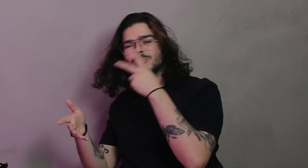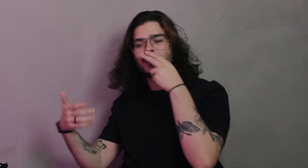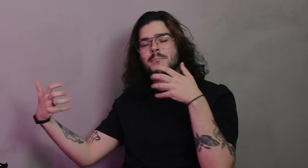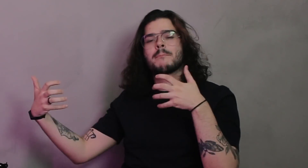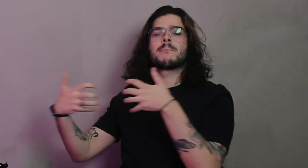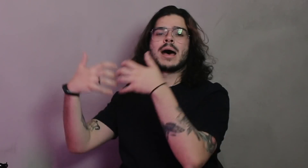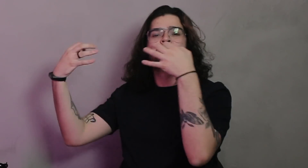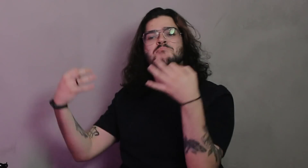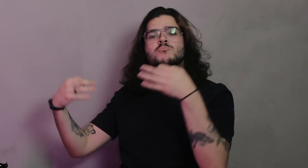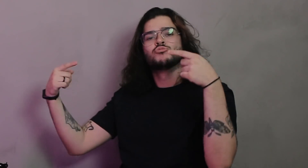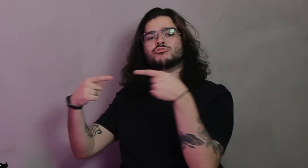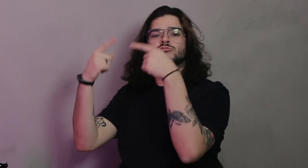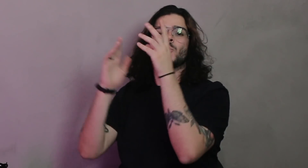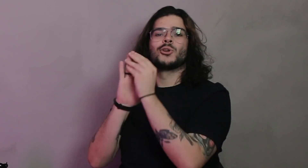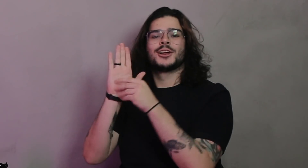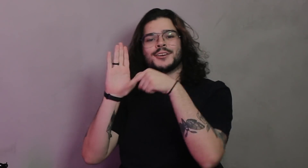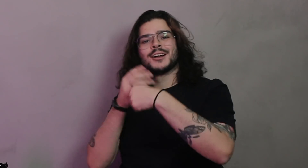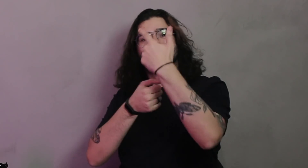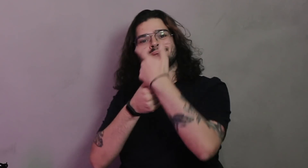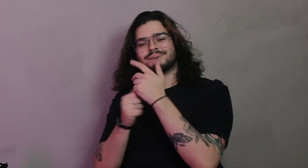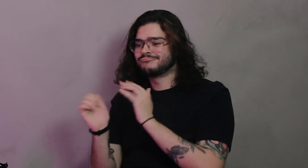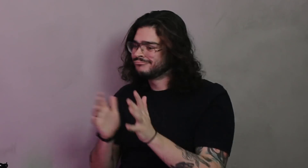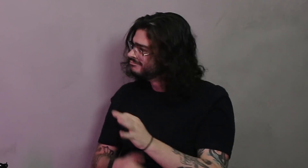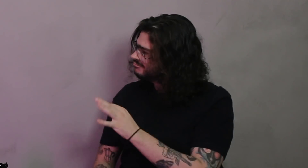we had a perfect match in this content!